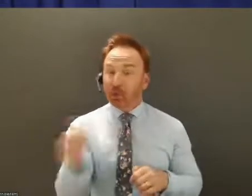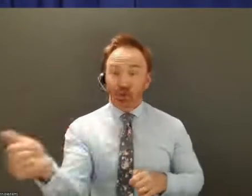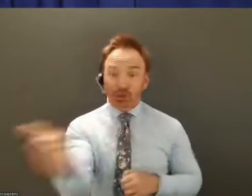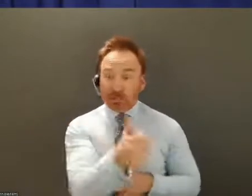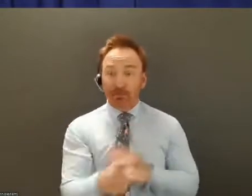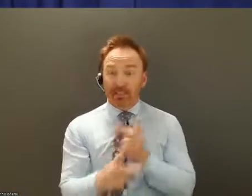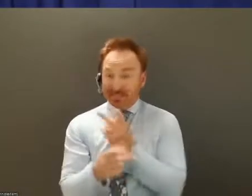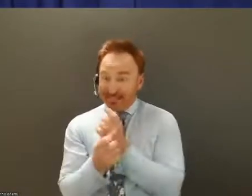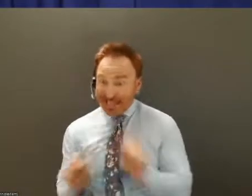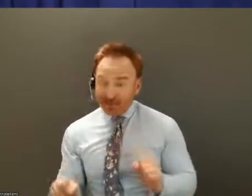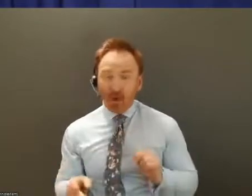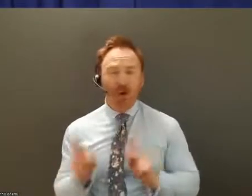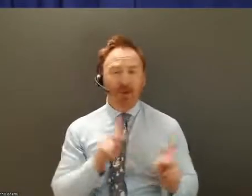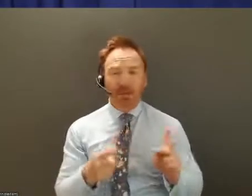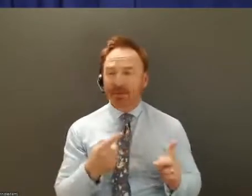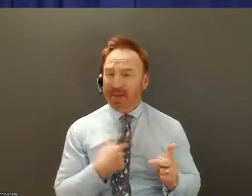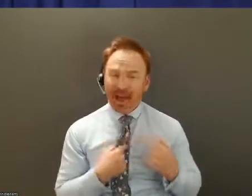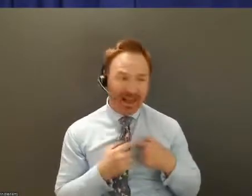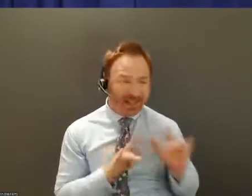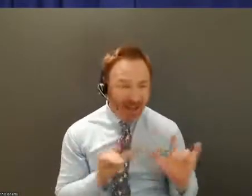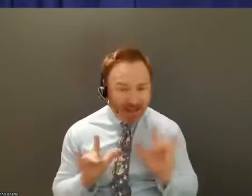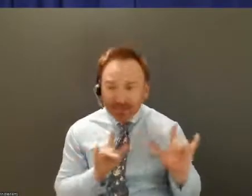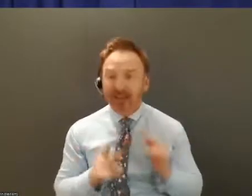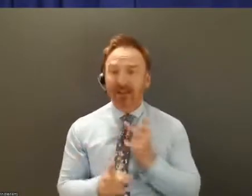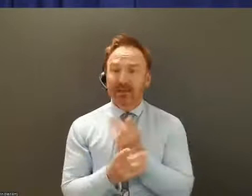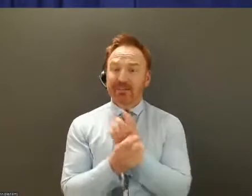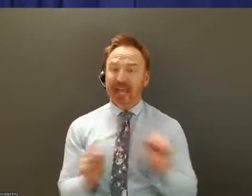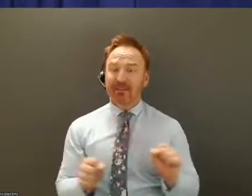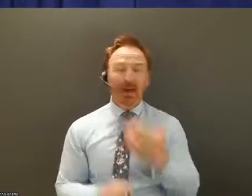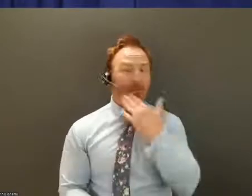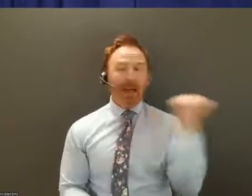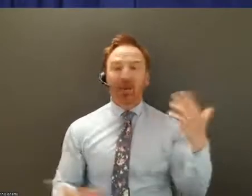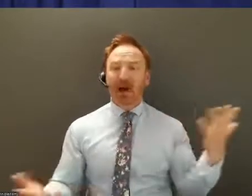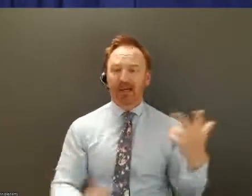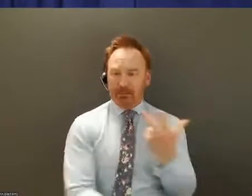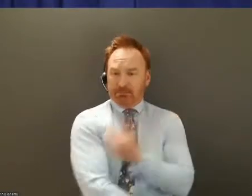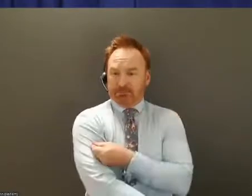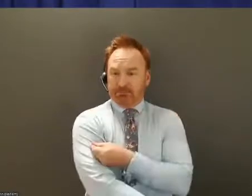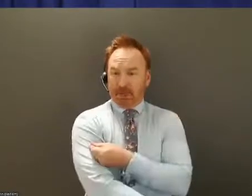contact or someone with COVID-19 was in your business for longer